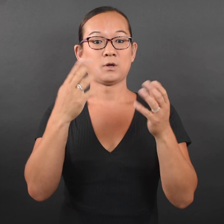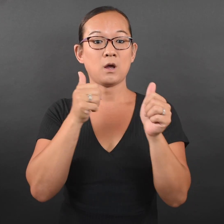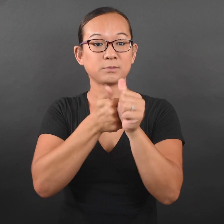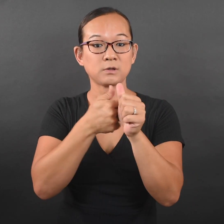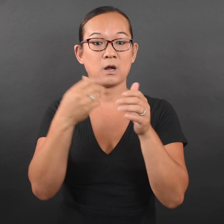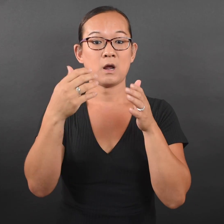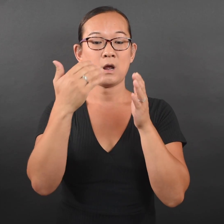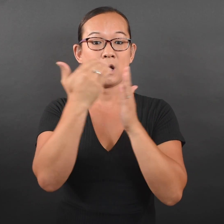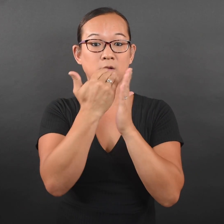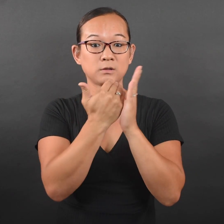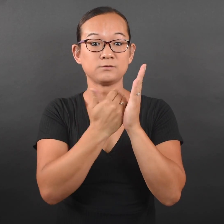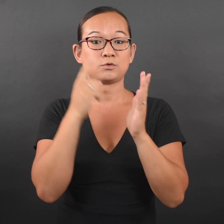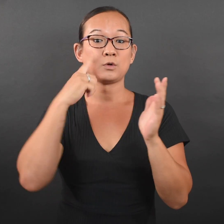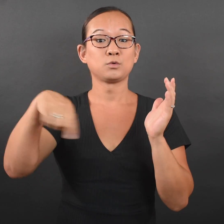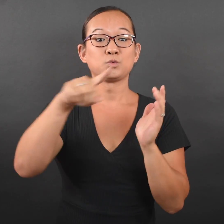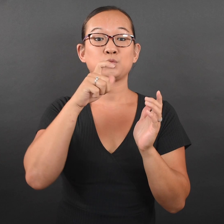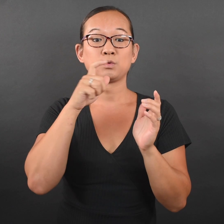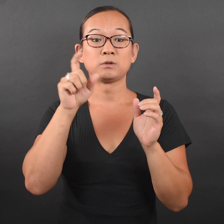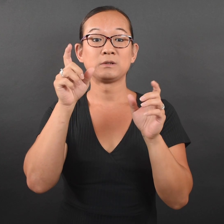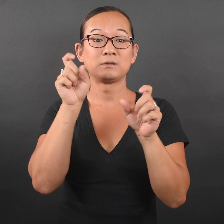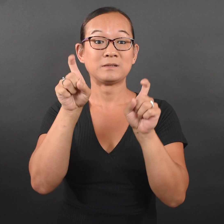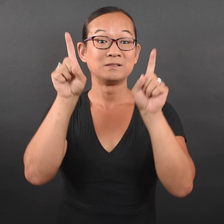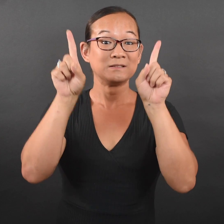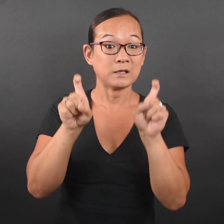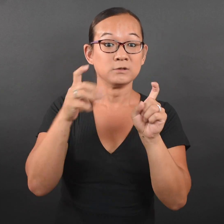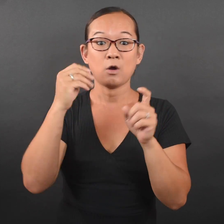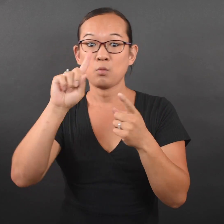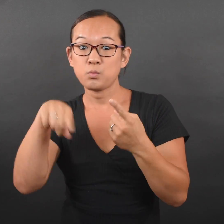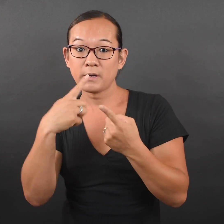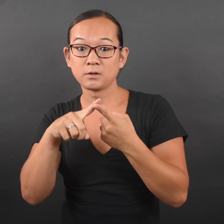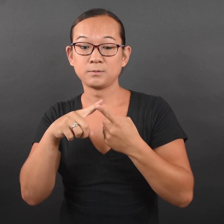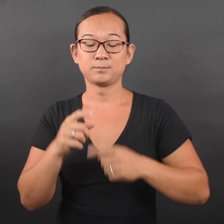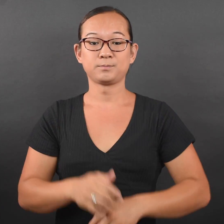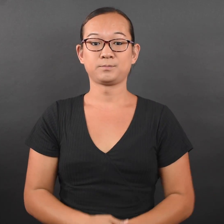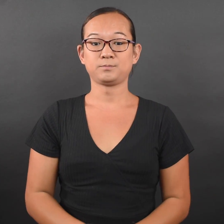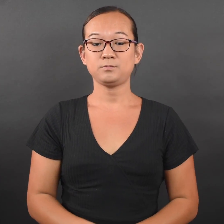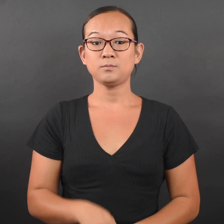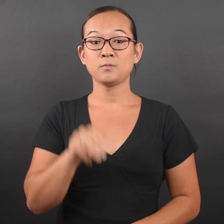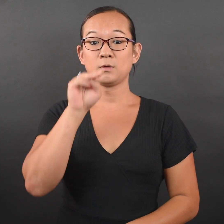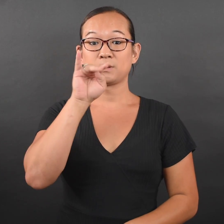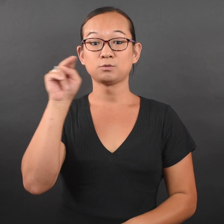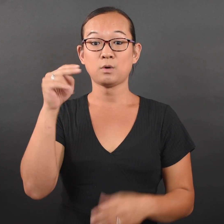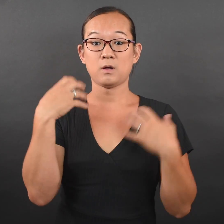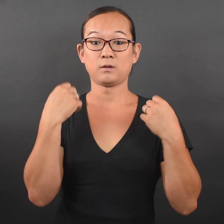updated guidance for who should get tested and when.